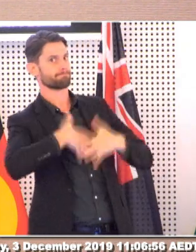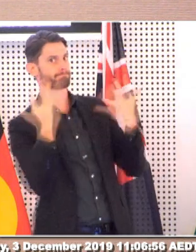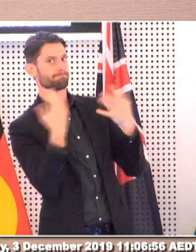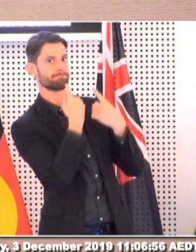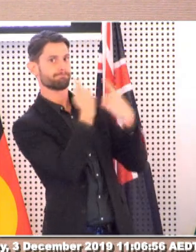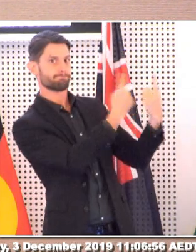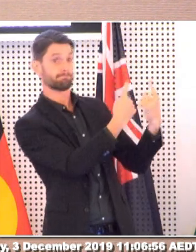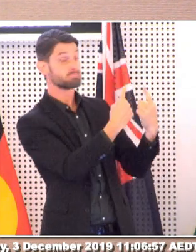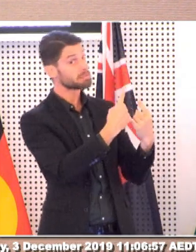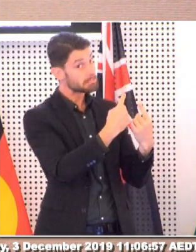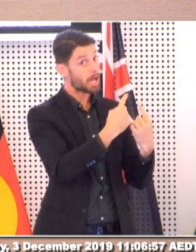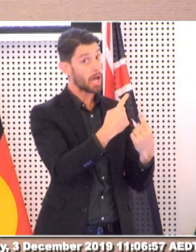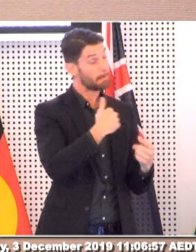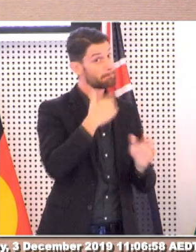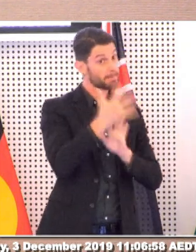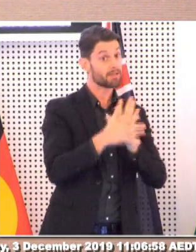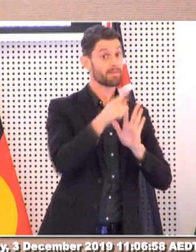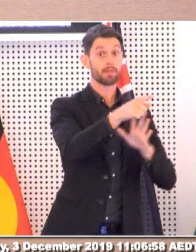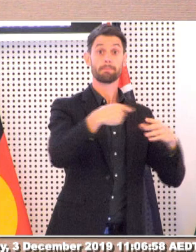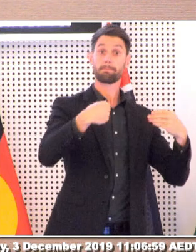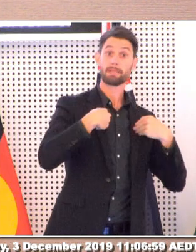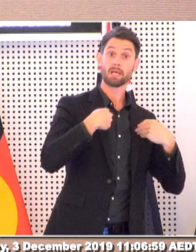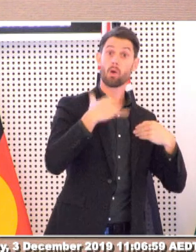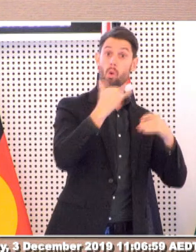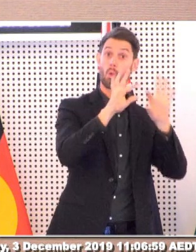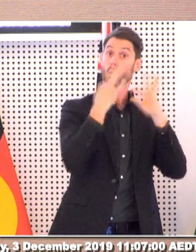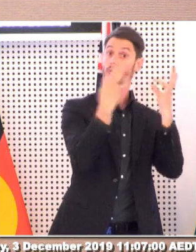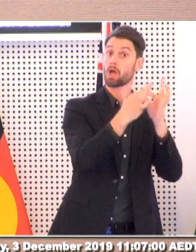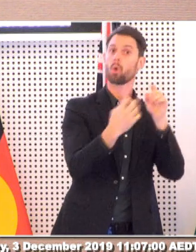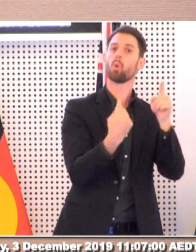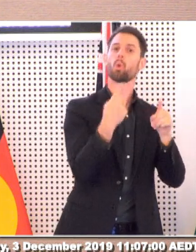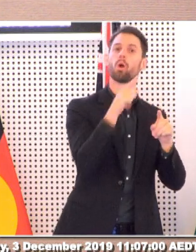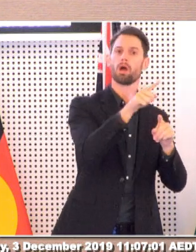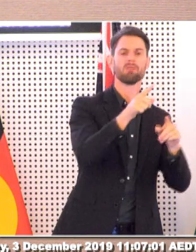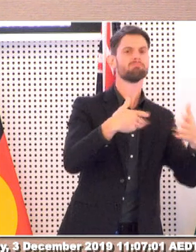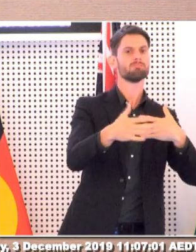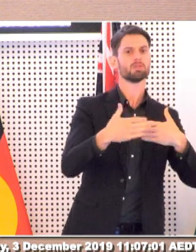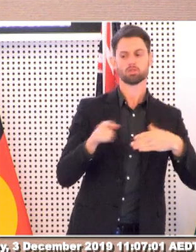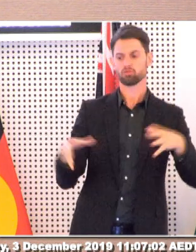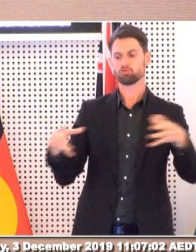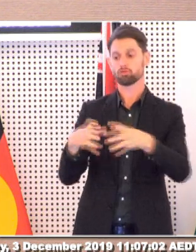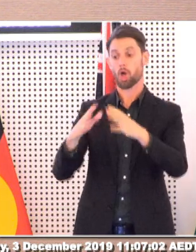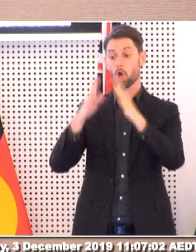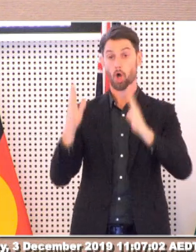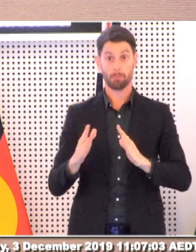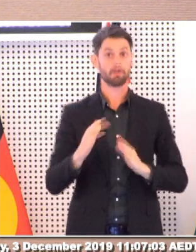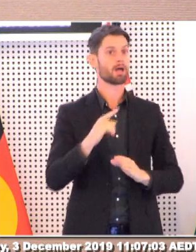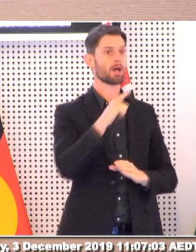is service providers often do not want to give access to speak with people